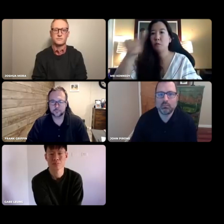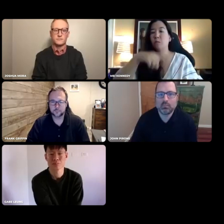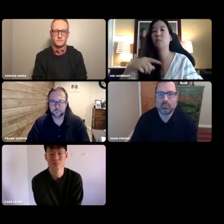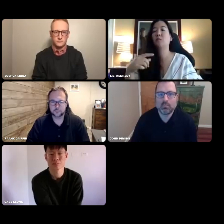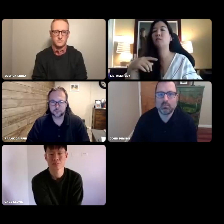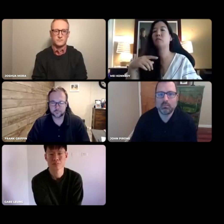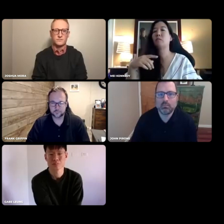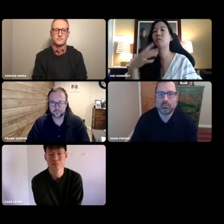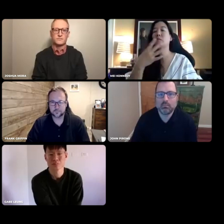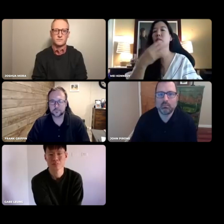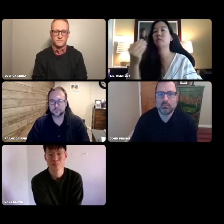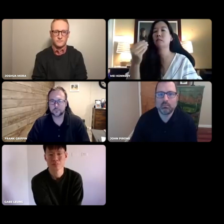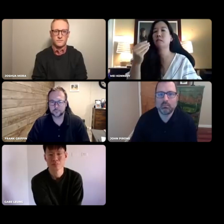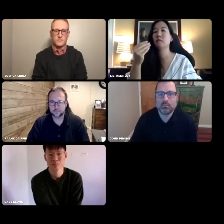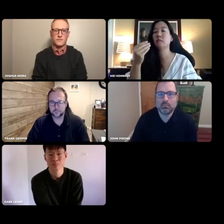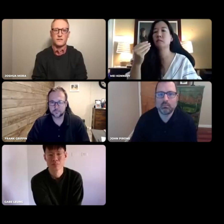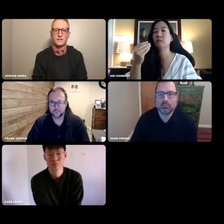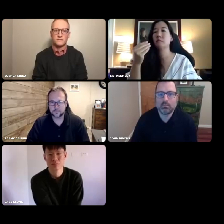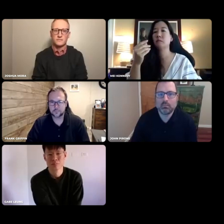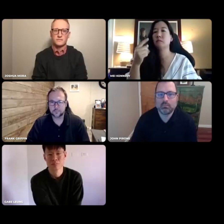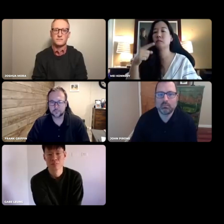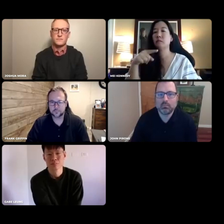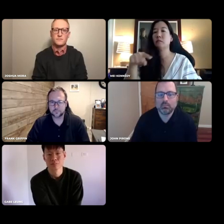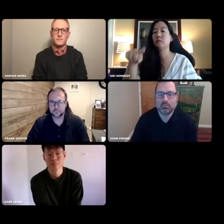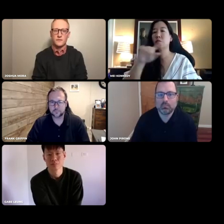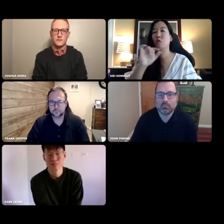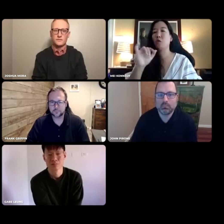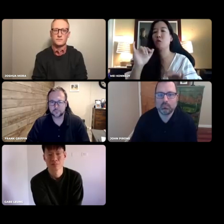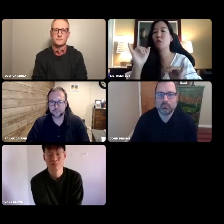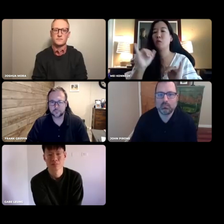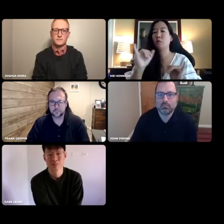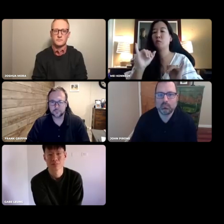It's a completely different experience for everyone else.